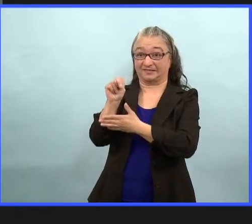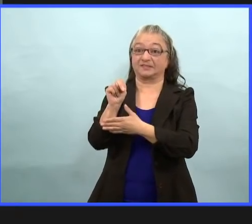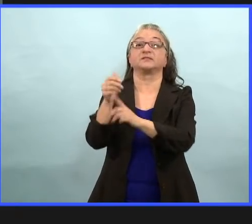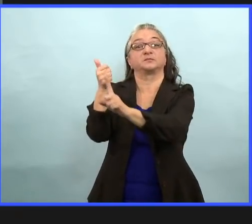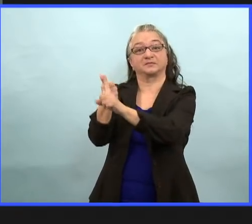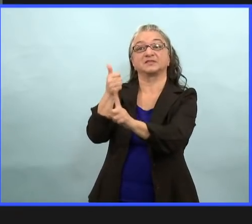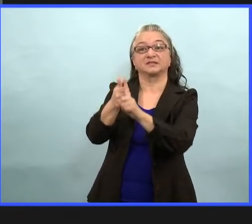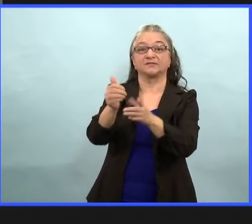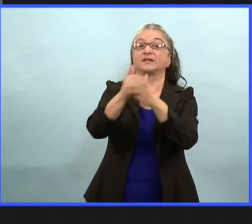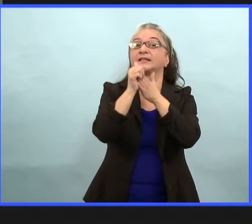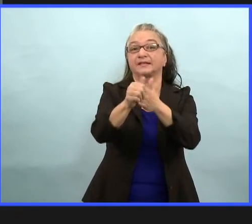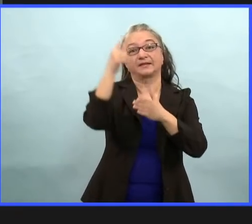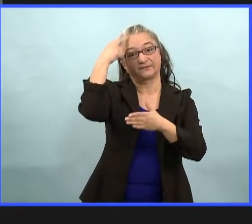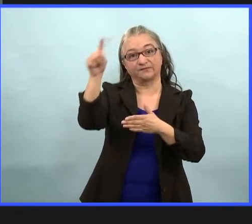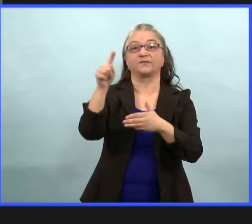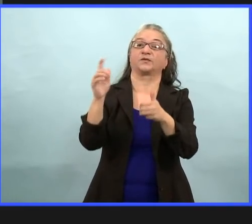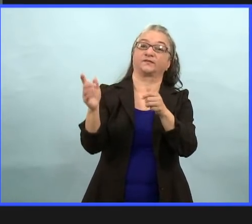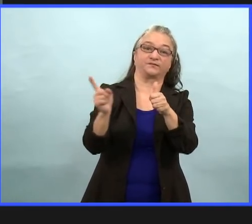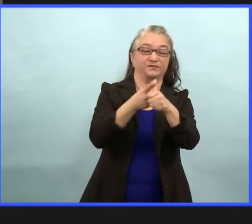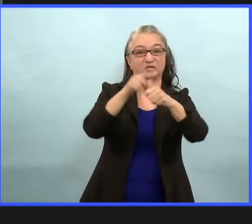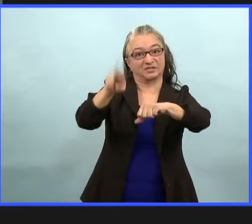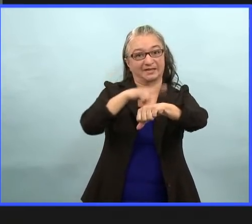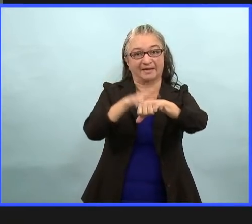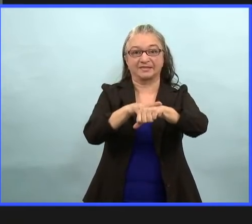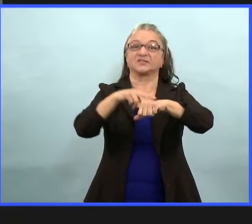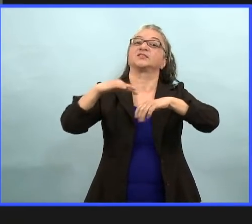and the medical lead of the first nations pandemic response team